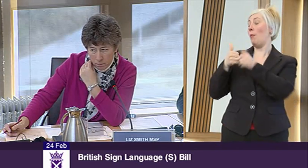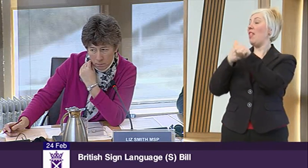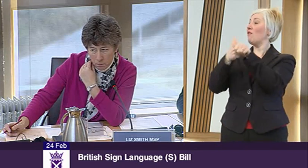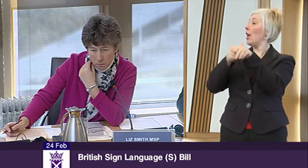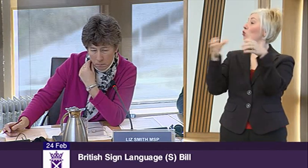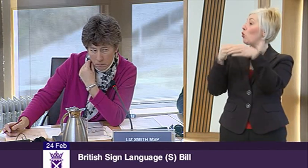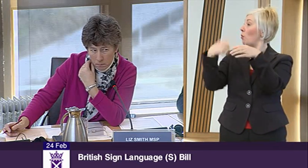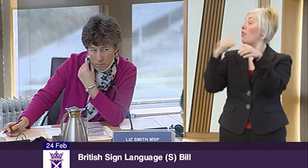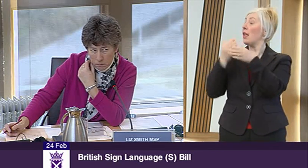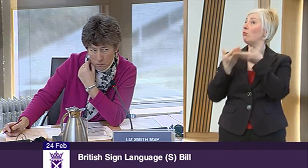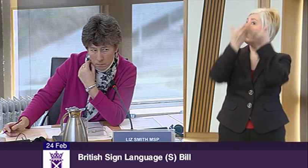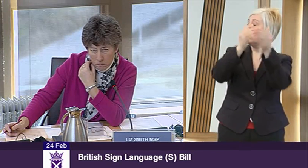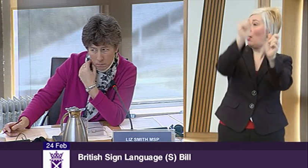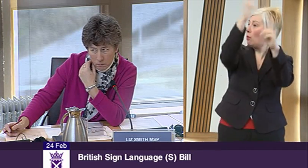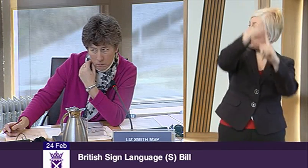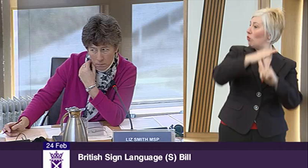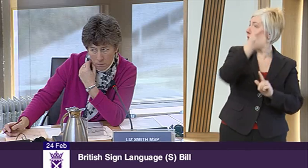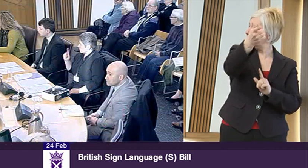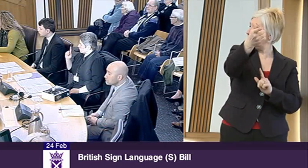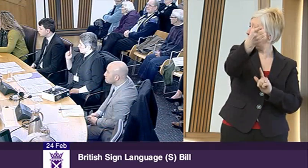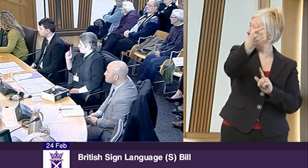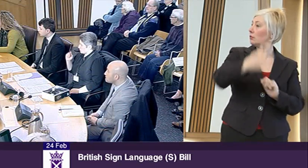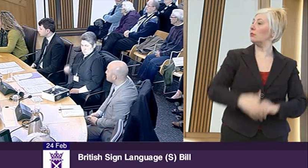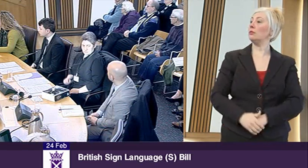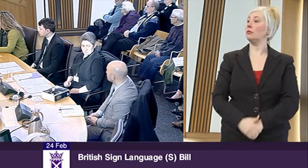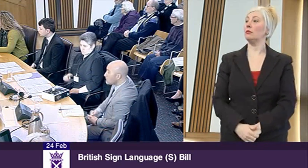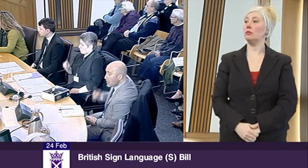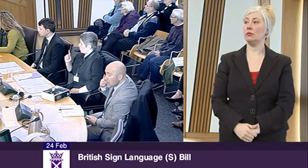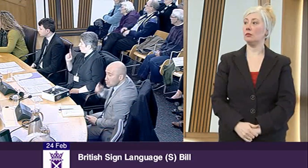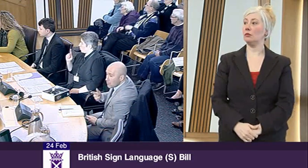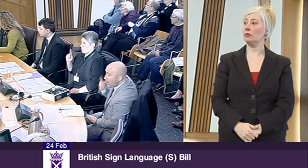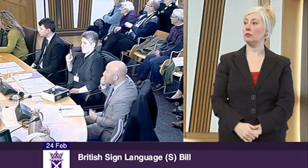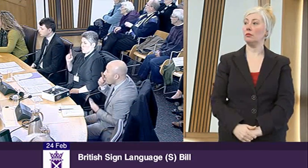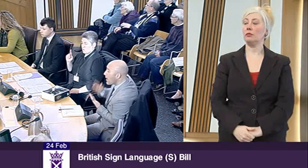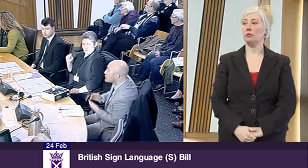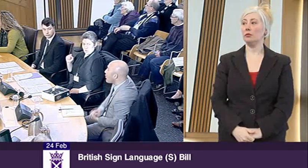national advisory body? Frankie McLean: Yes.